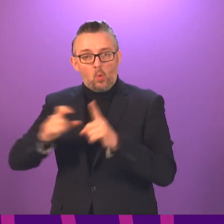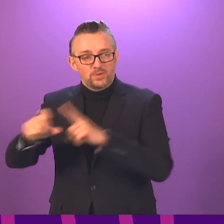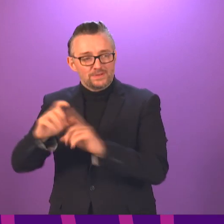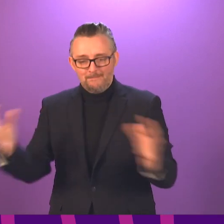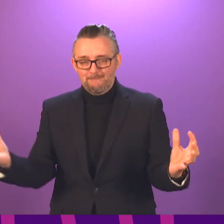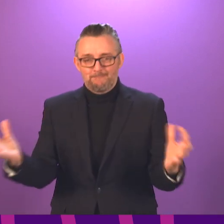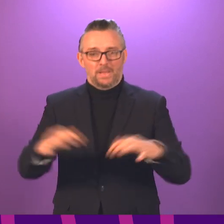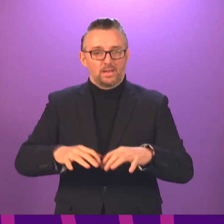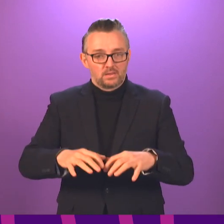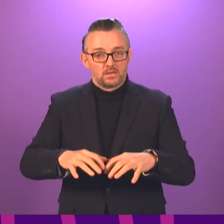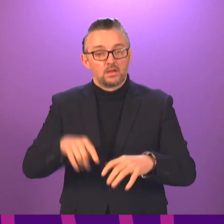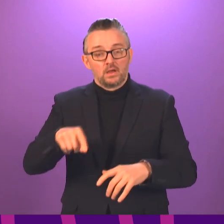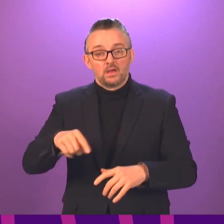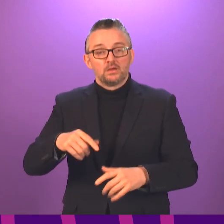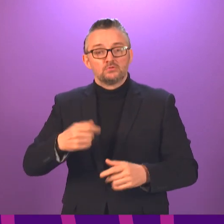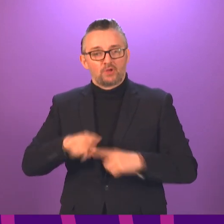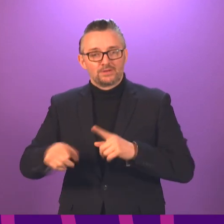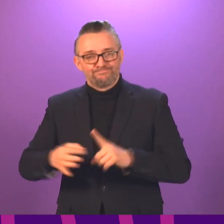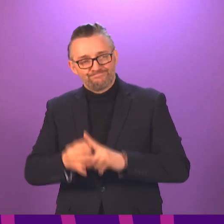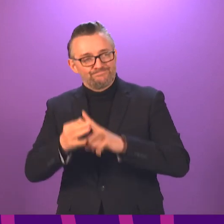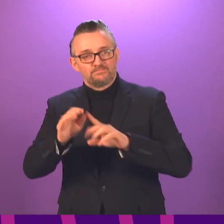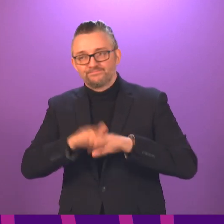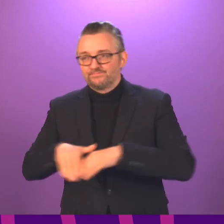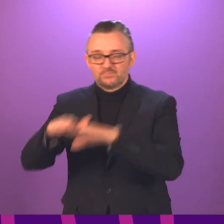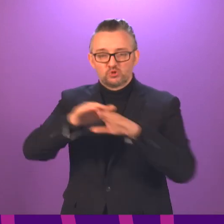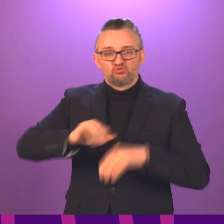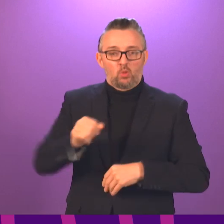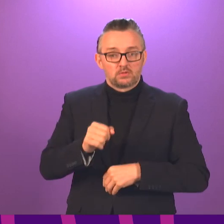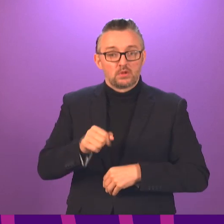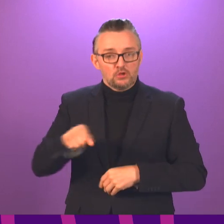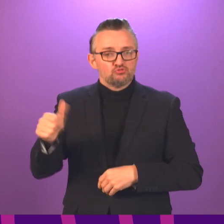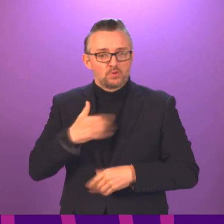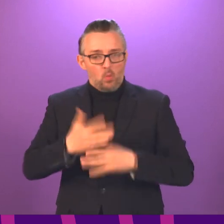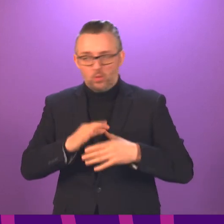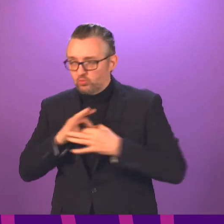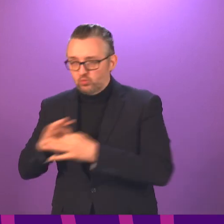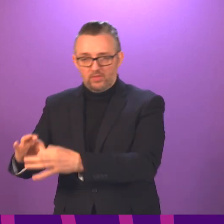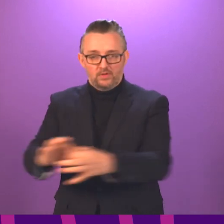That must be the collective priority for everyone across the Parliament.